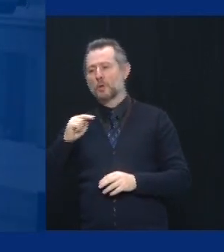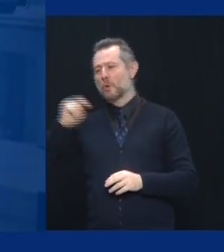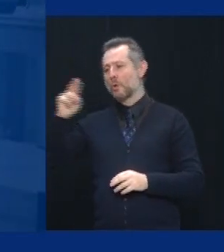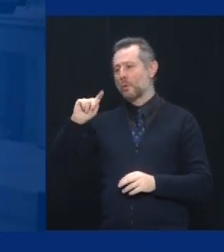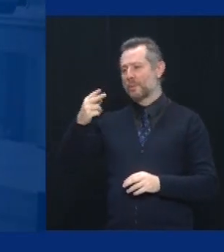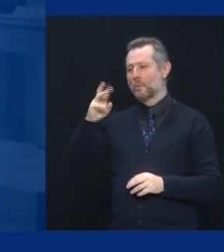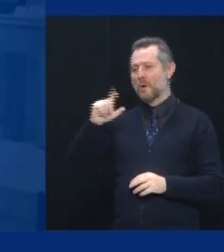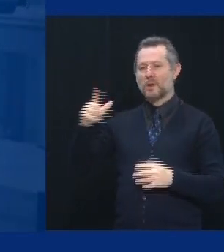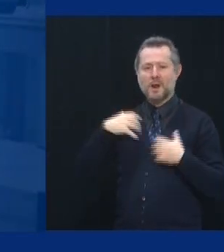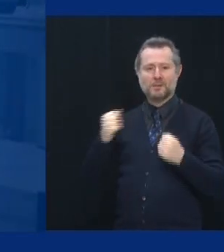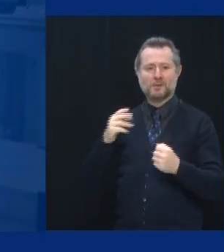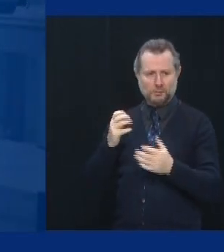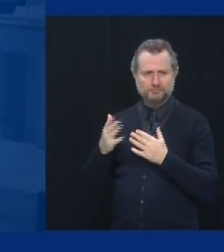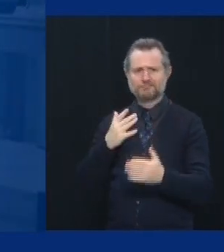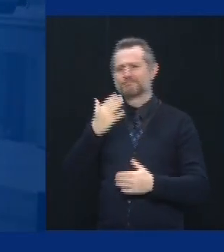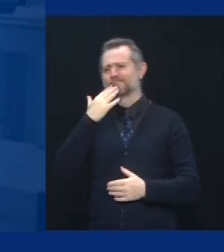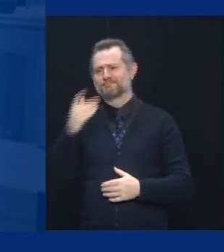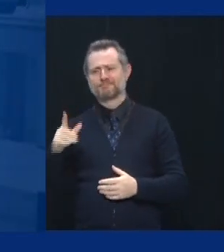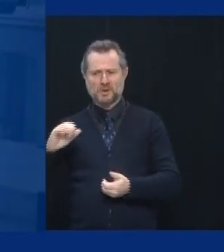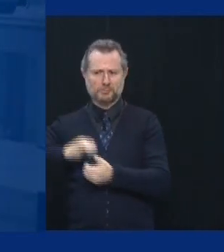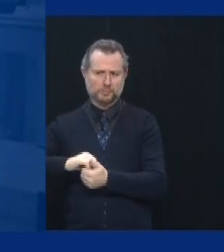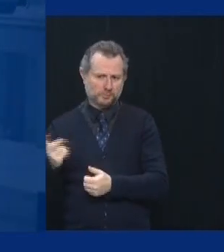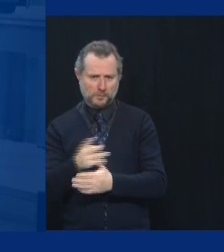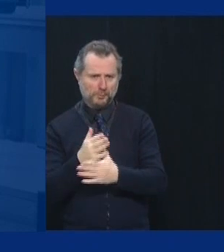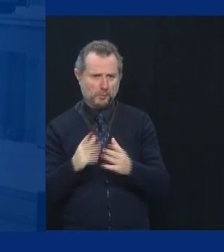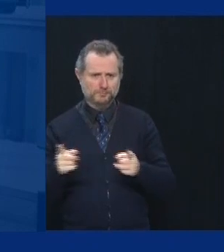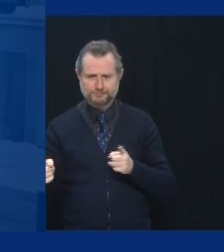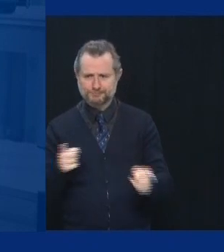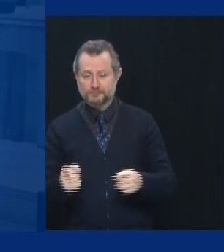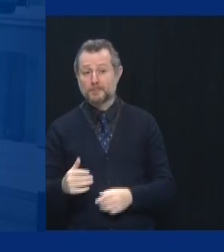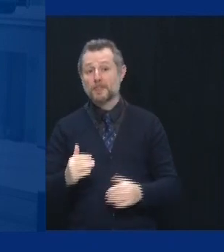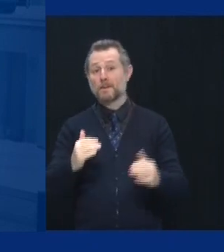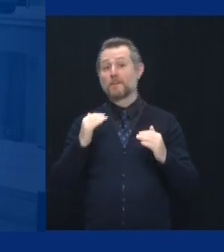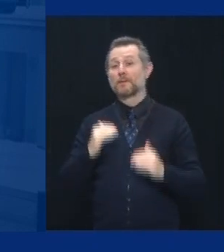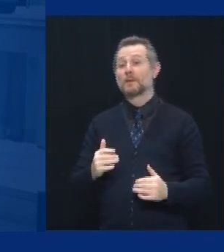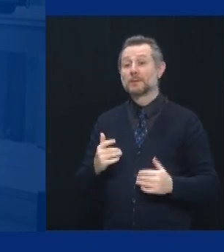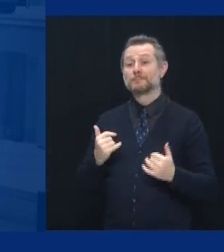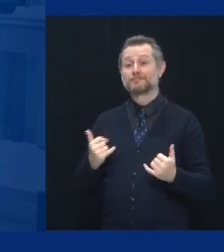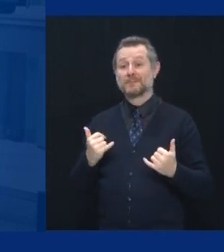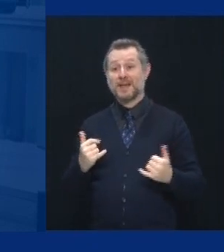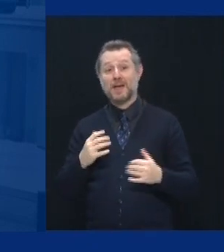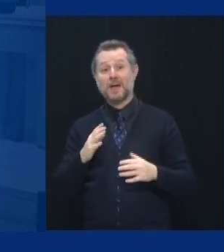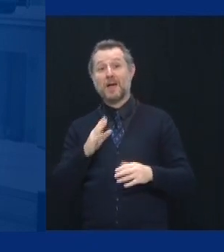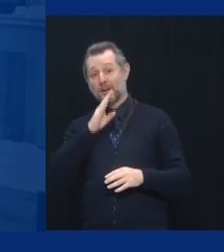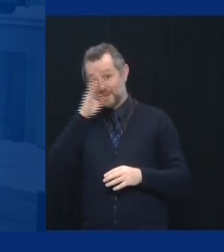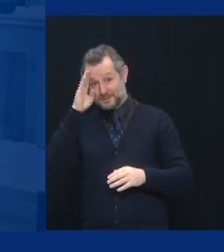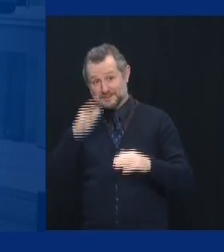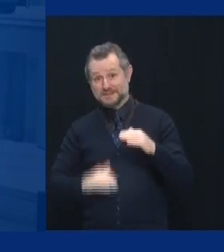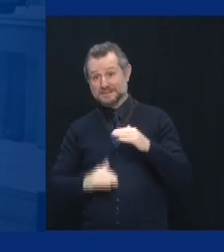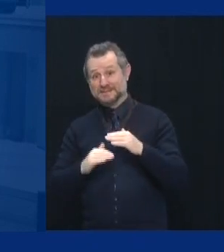OFFICE. WHERE WEÑt?Iñ SAW THE MOST COMMUNITY CARE IN NORTHWELL HEALTH, I WANT TO THANK YOU BOTH OF THEM FOR